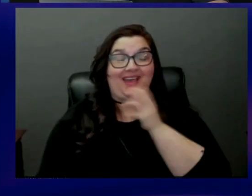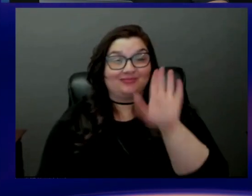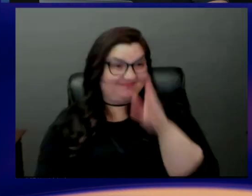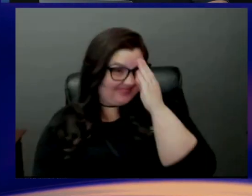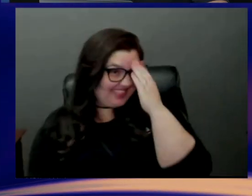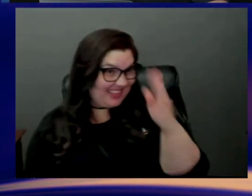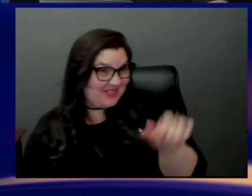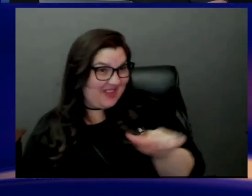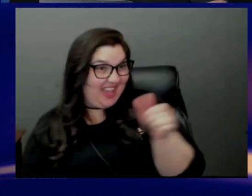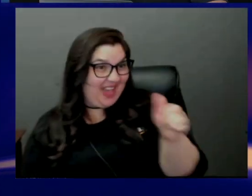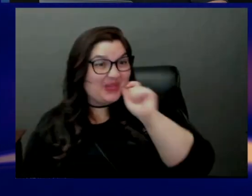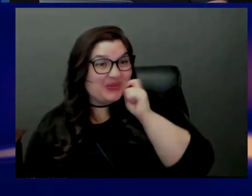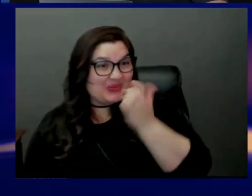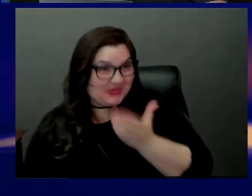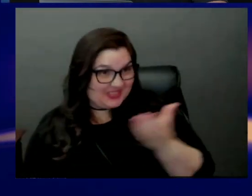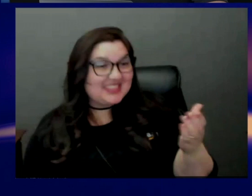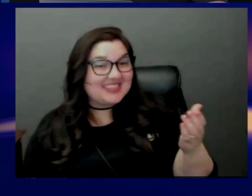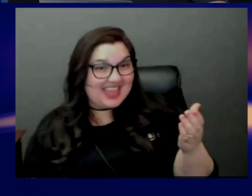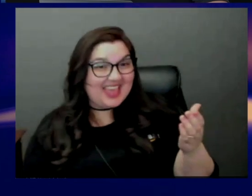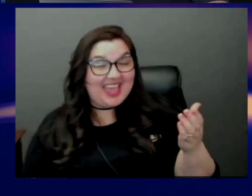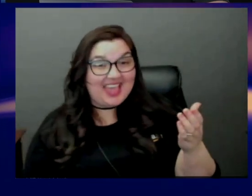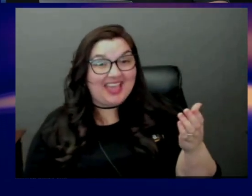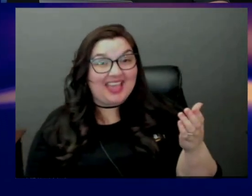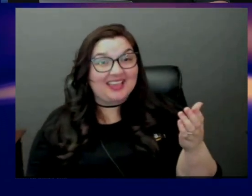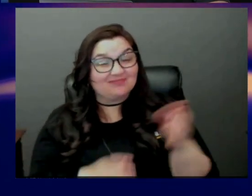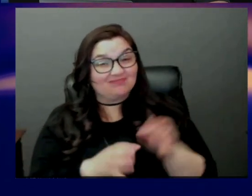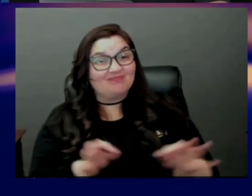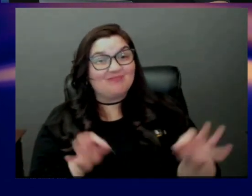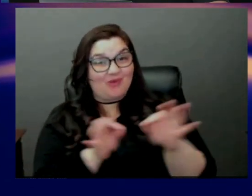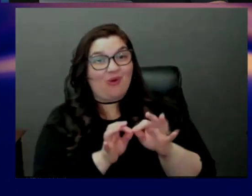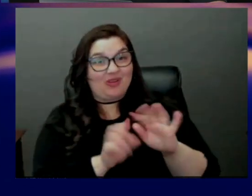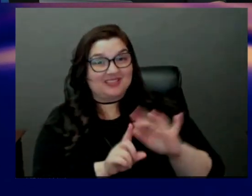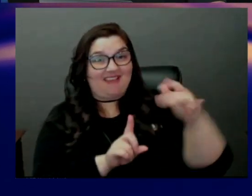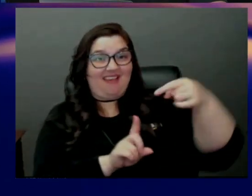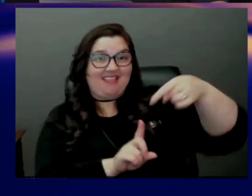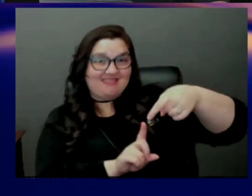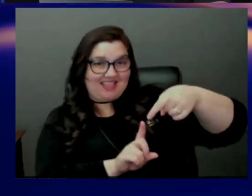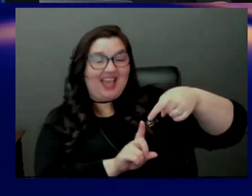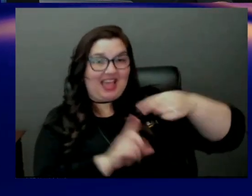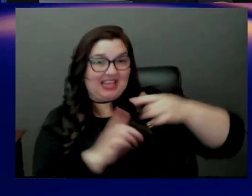I think that's worthwhile highlighting is the event analytics and operational panels.